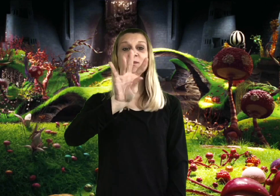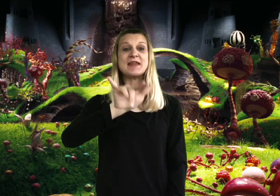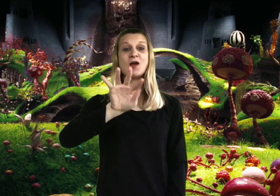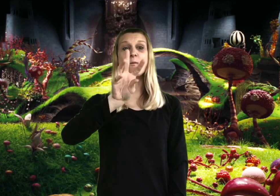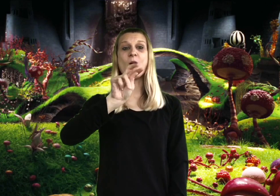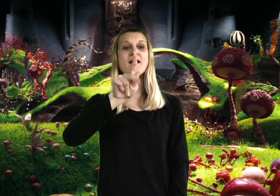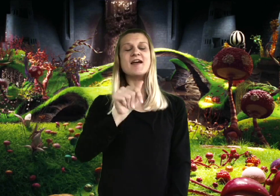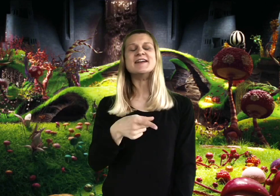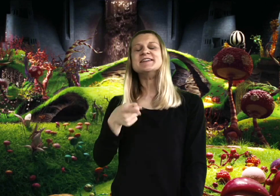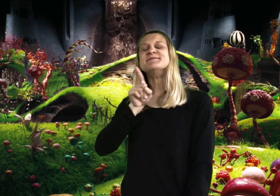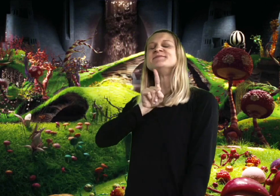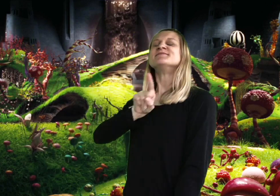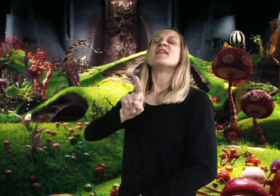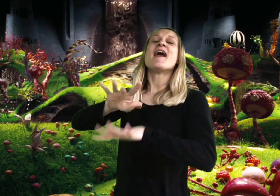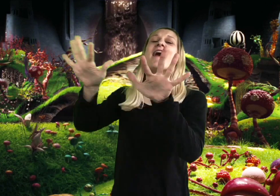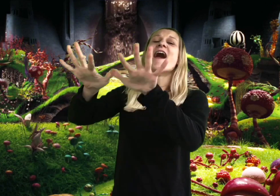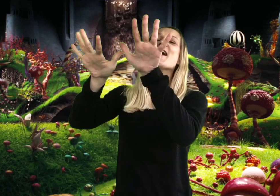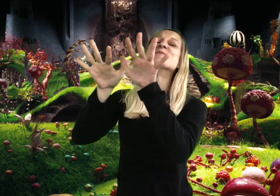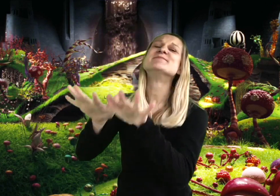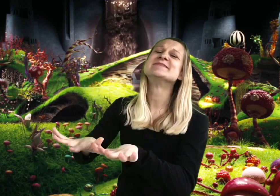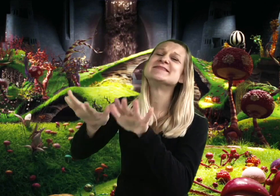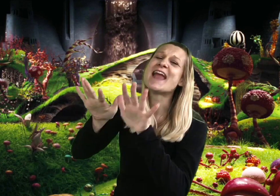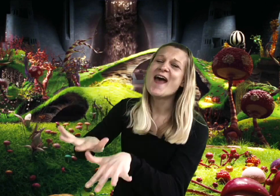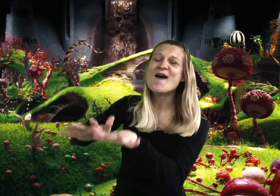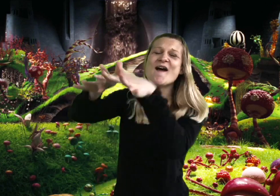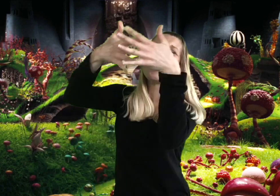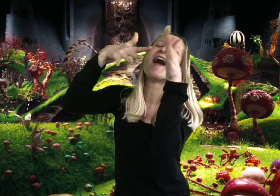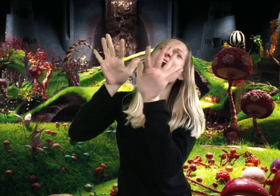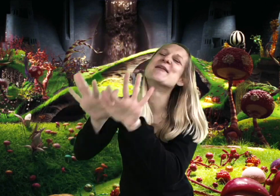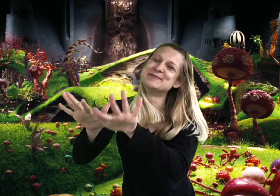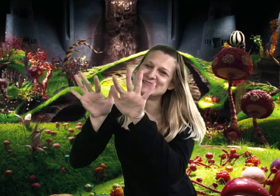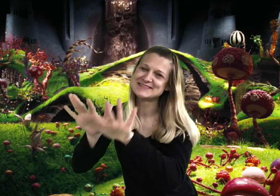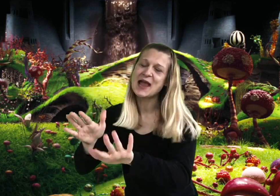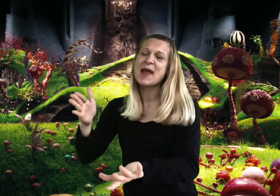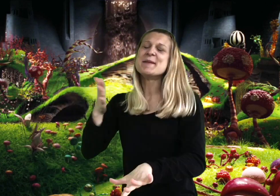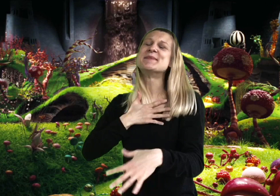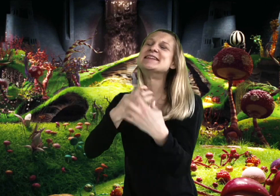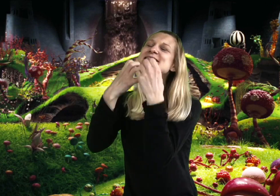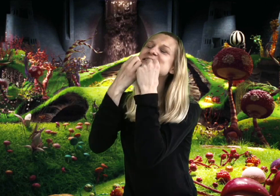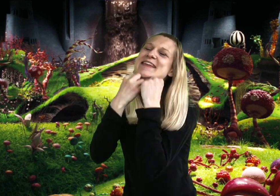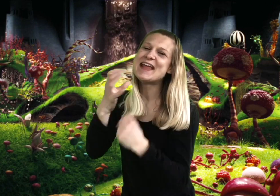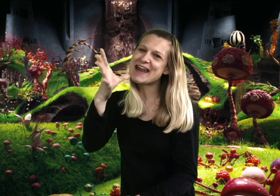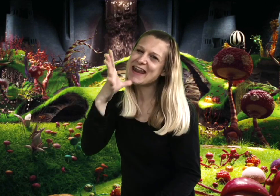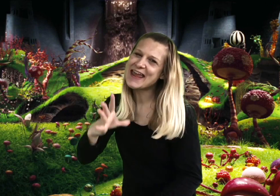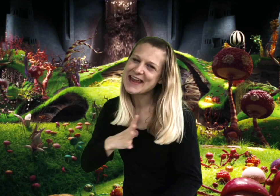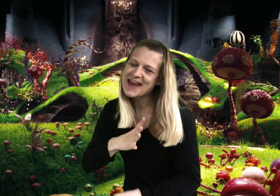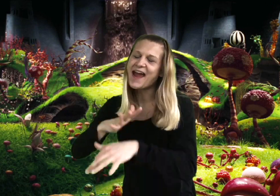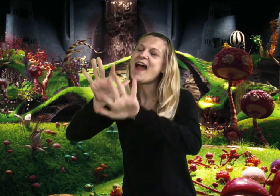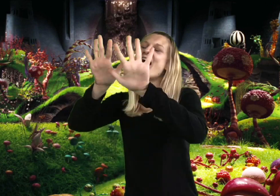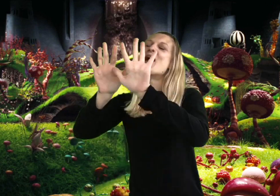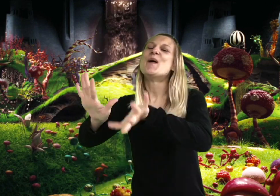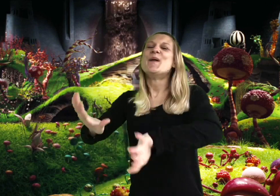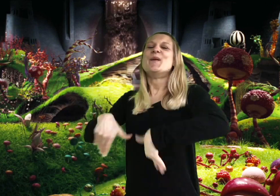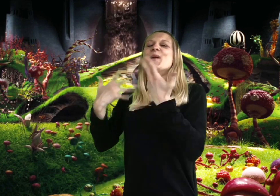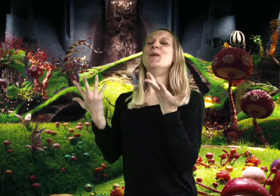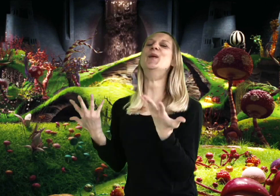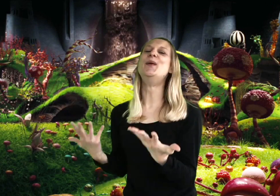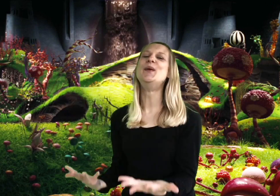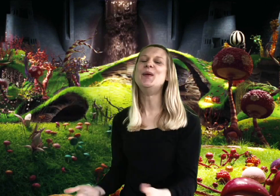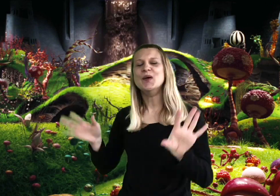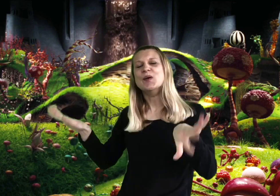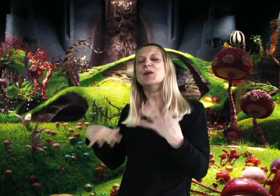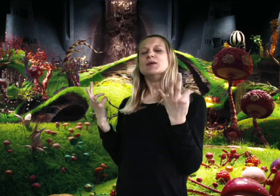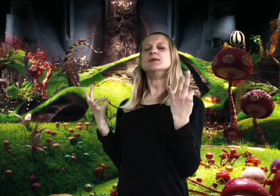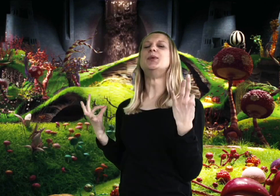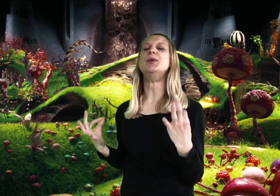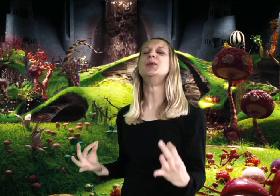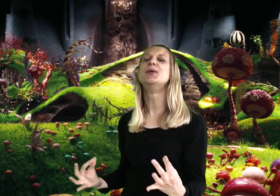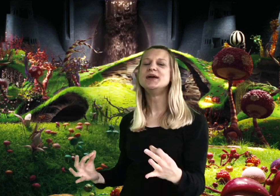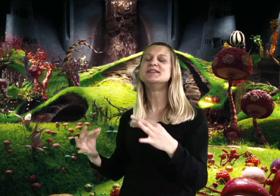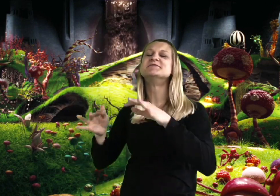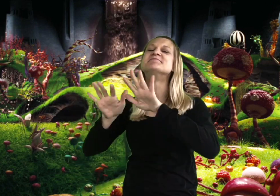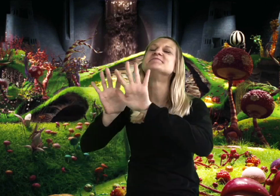"Keep calm!" cried Mr. Wonka. "Keep calm, my dear lady, keep calm.